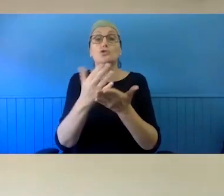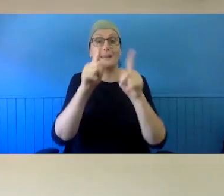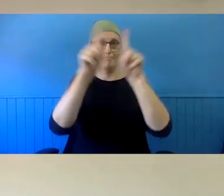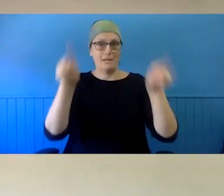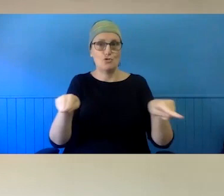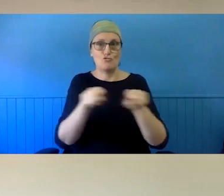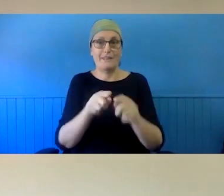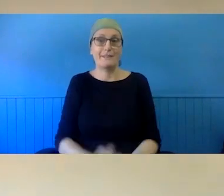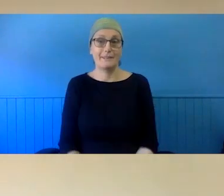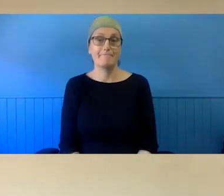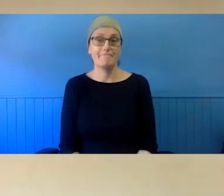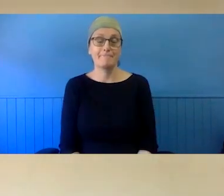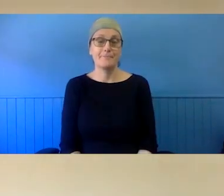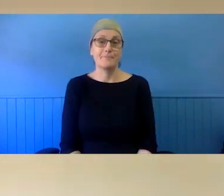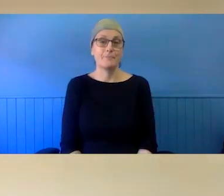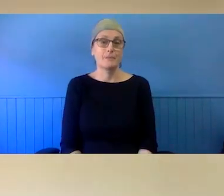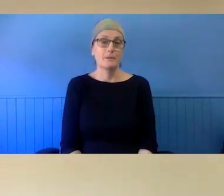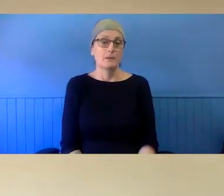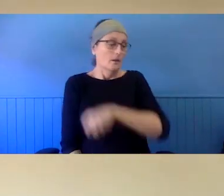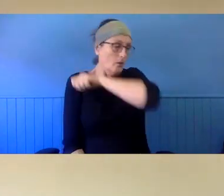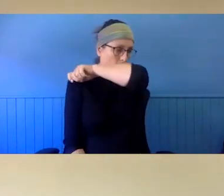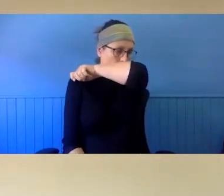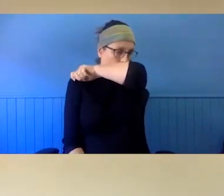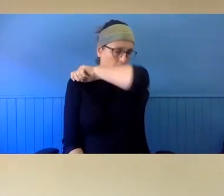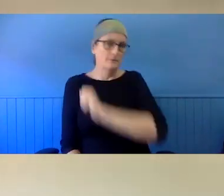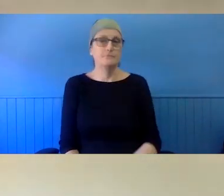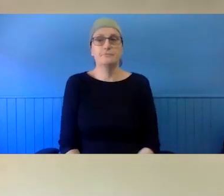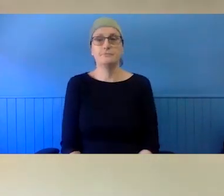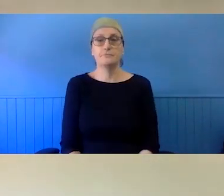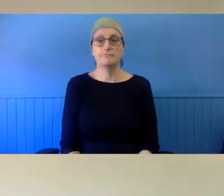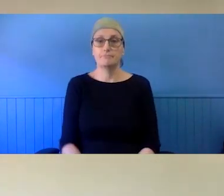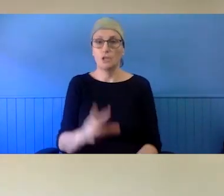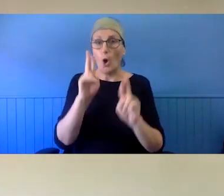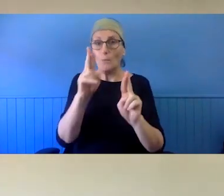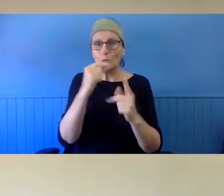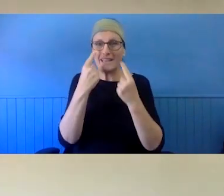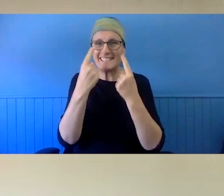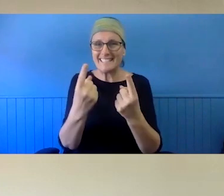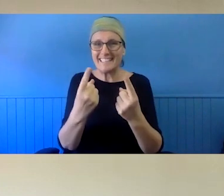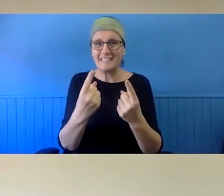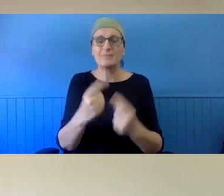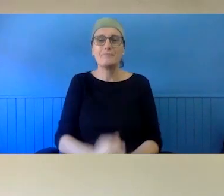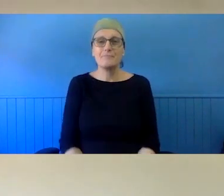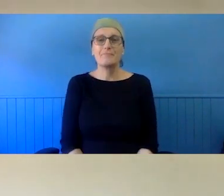can see those. I'll just move into the slideshow... Great. So there